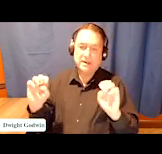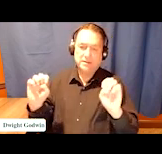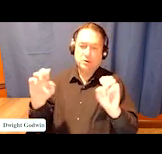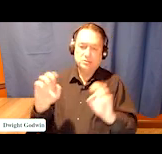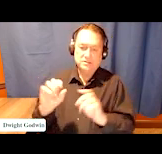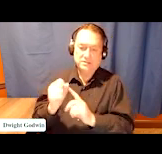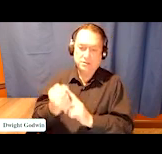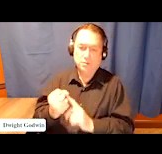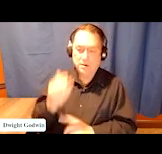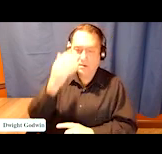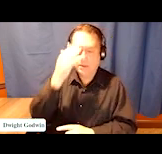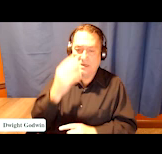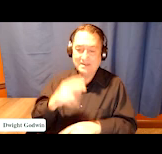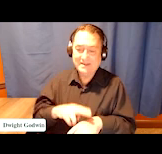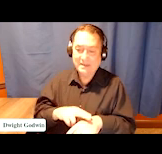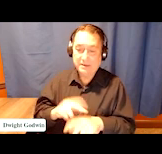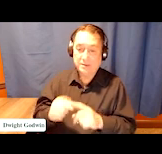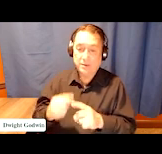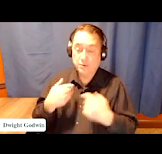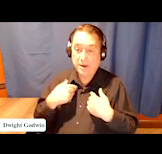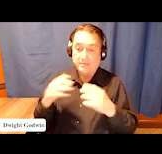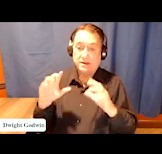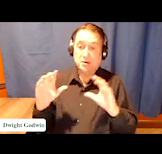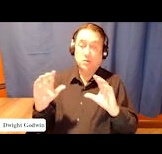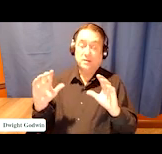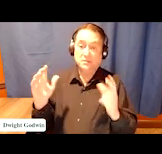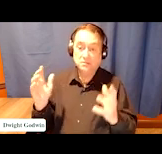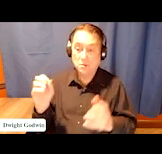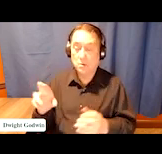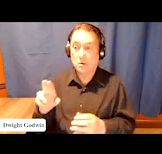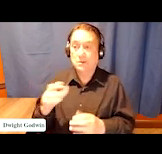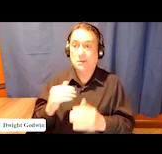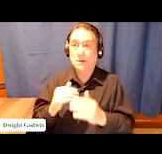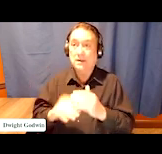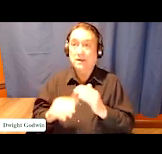because typically when you're in crisis, or at least in my experience,